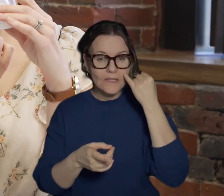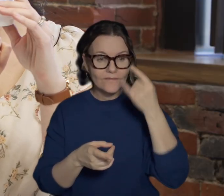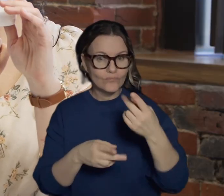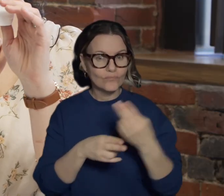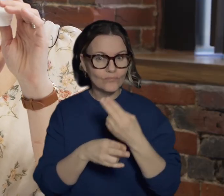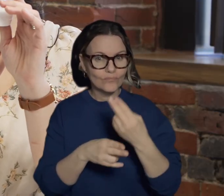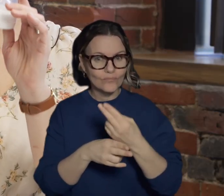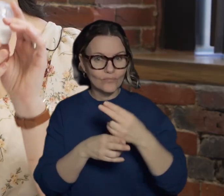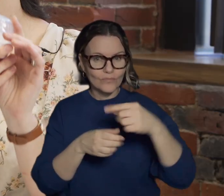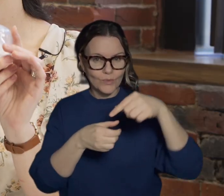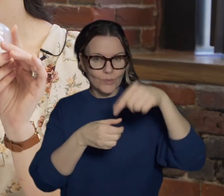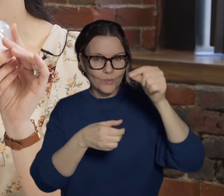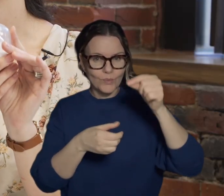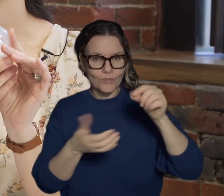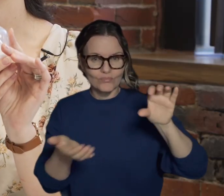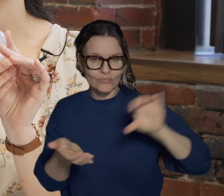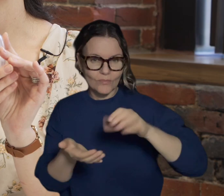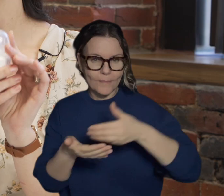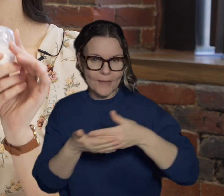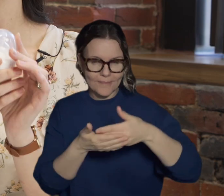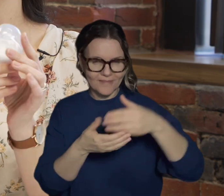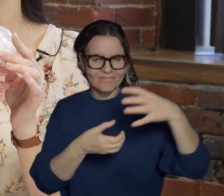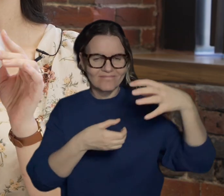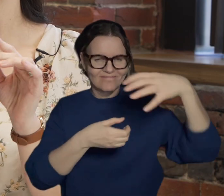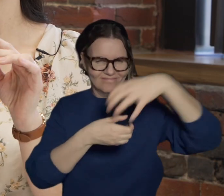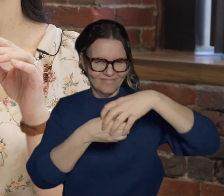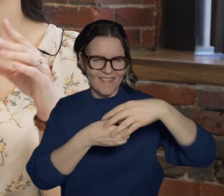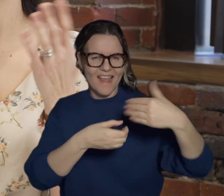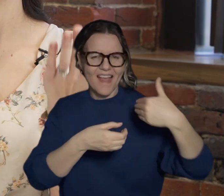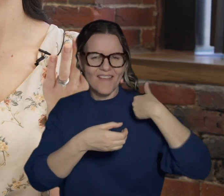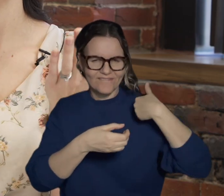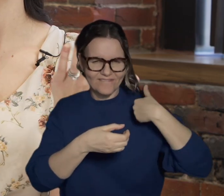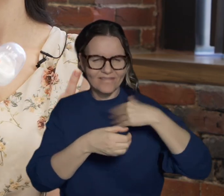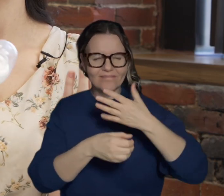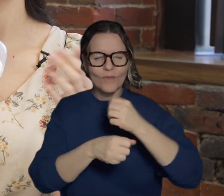and feeding setup as well as a storage cap so I'm going to show you how to go between feeding and